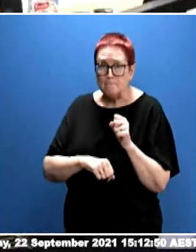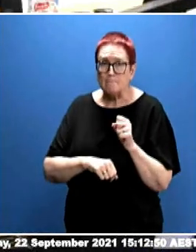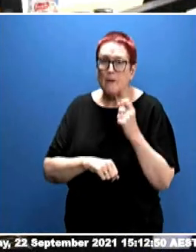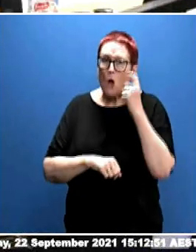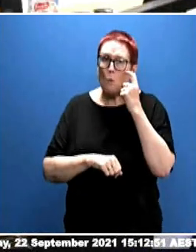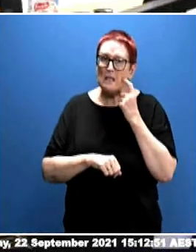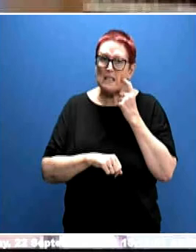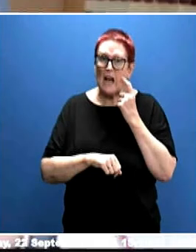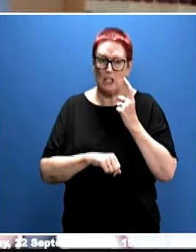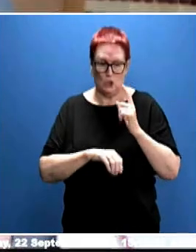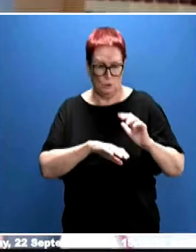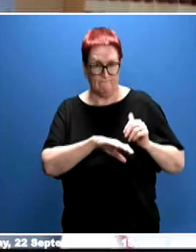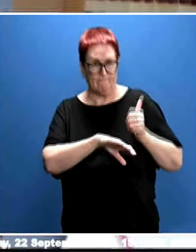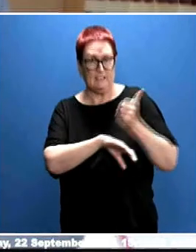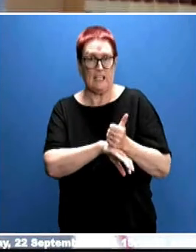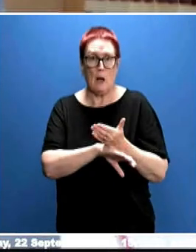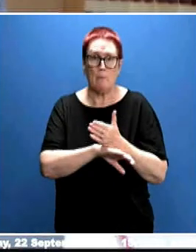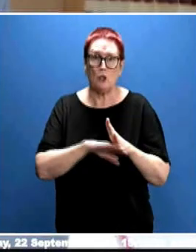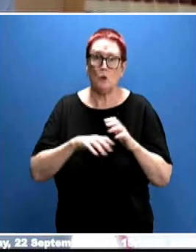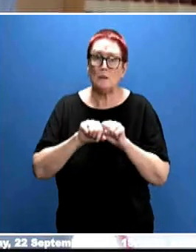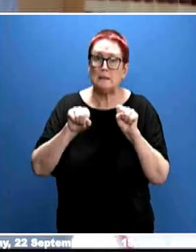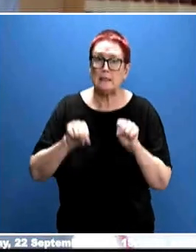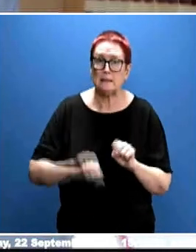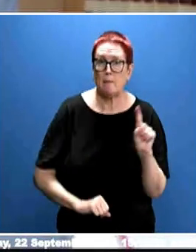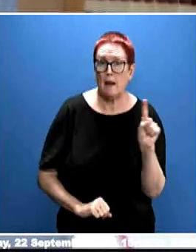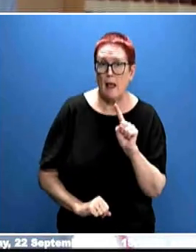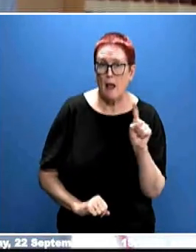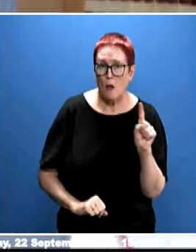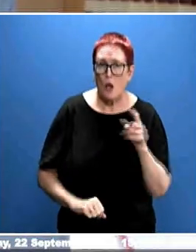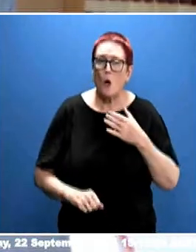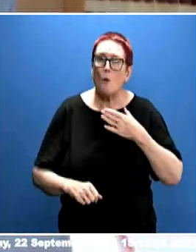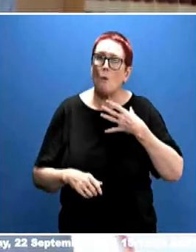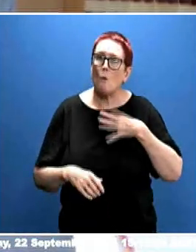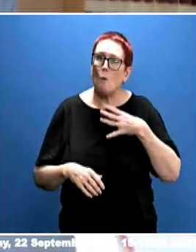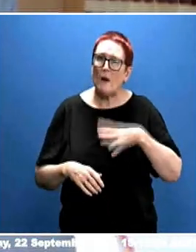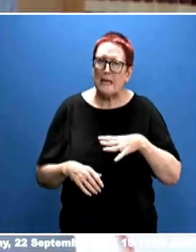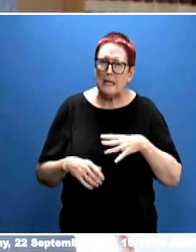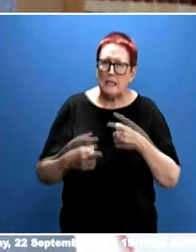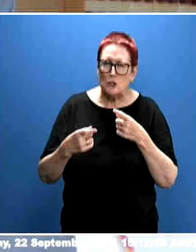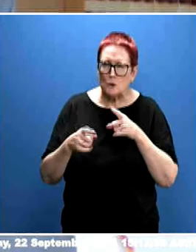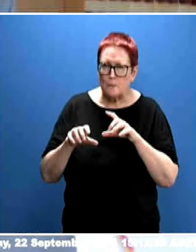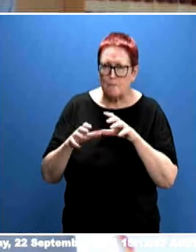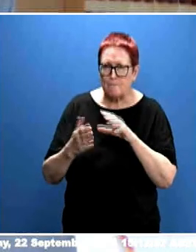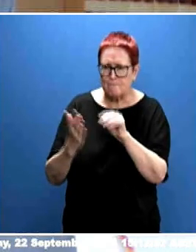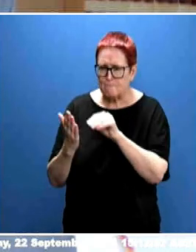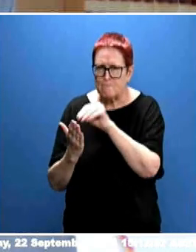We have it, and we need to build some better ways to capture some of that data in a way that's more searchable,